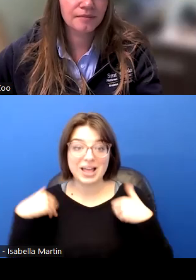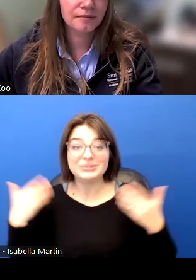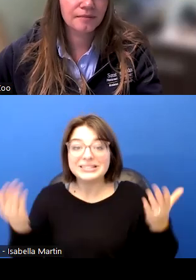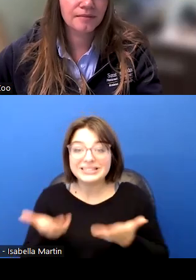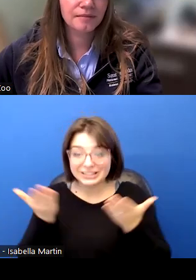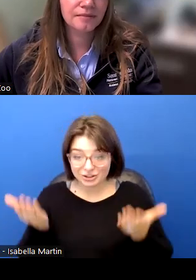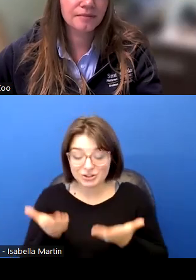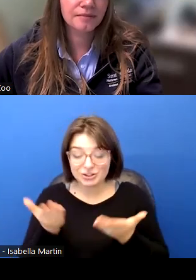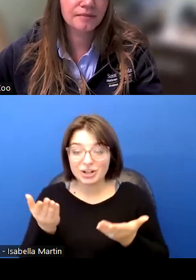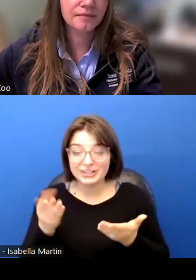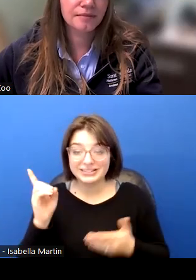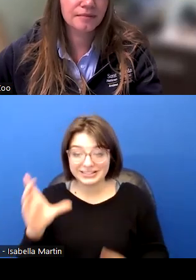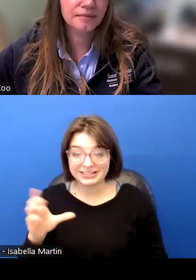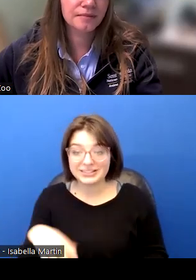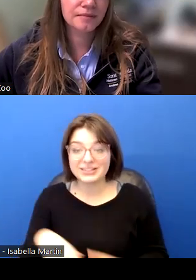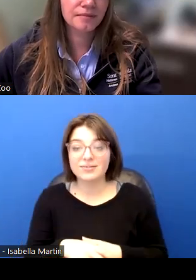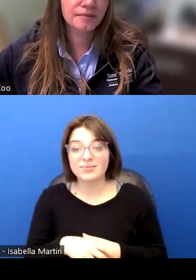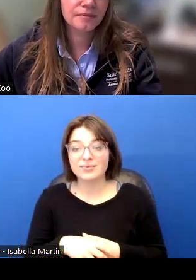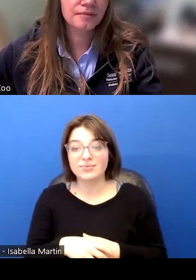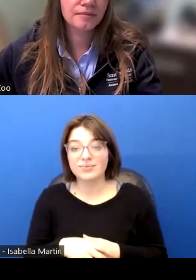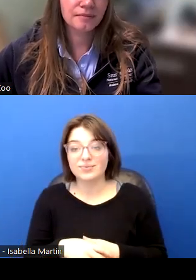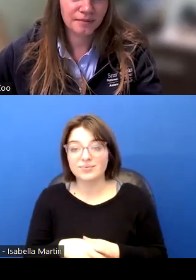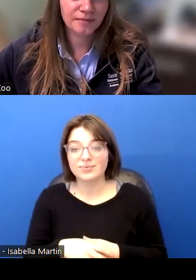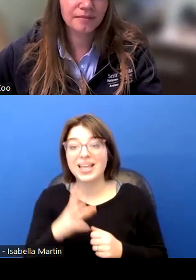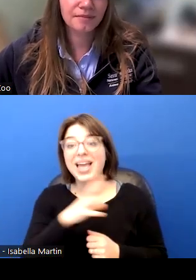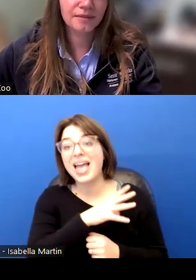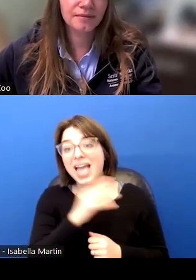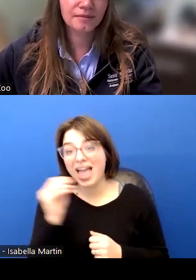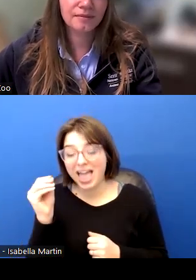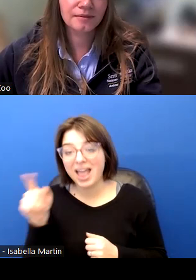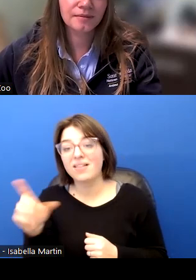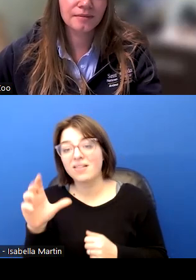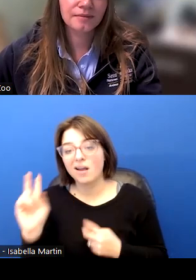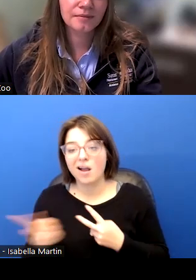and our front Royal Facility the Conservation Biology Institute. So again for you viewers